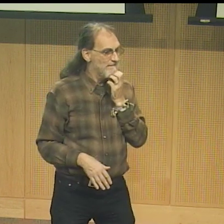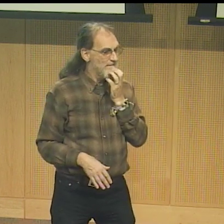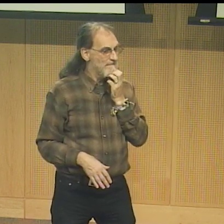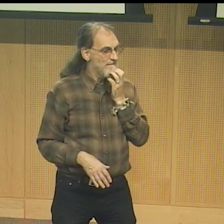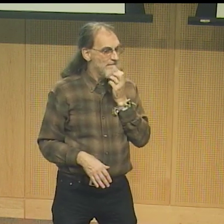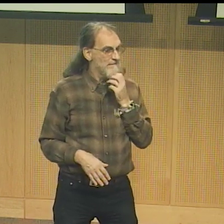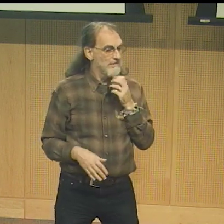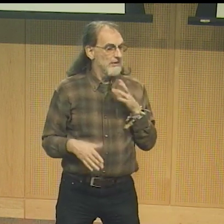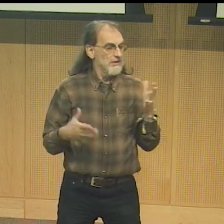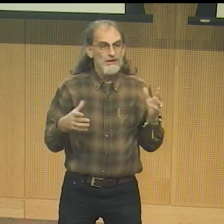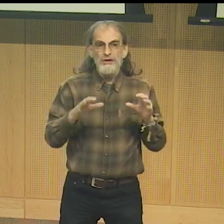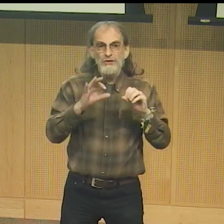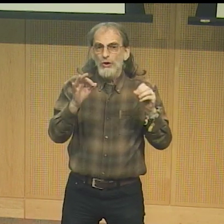ourselves go.